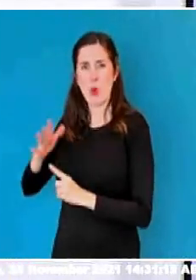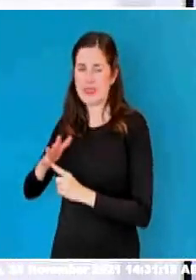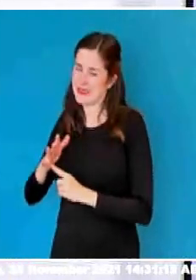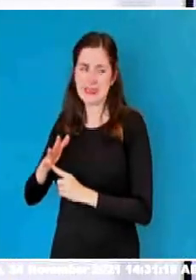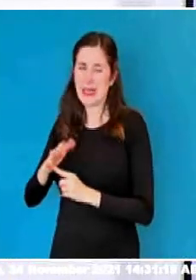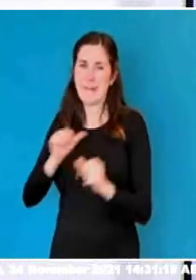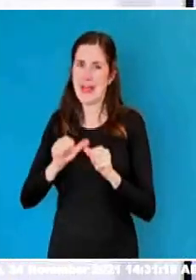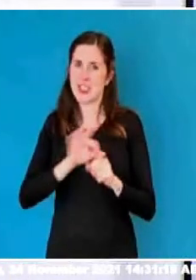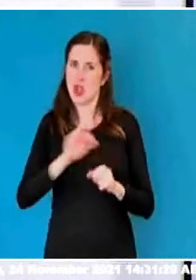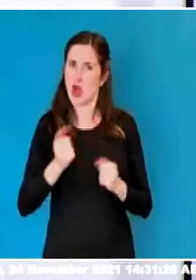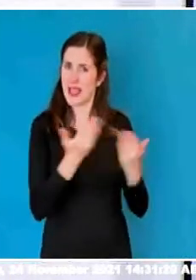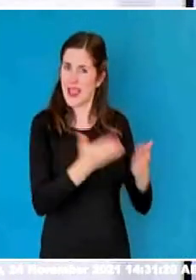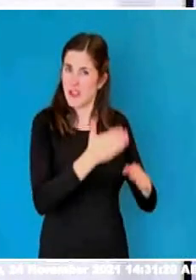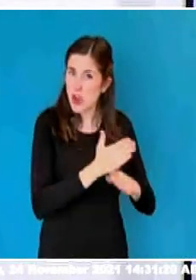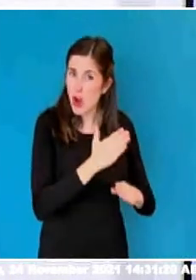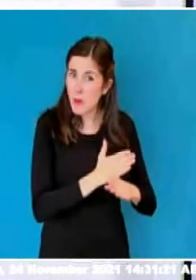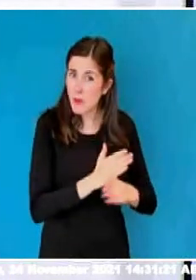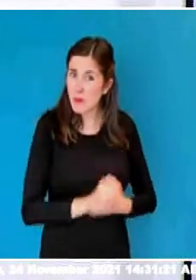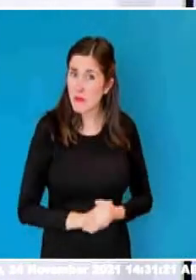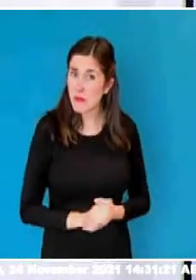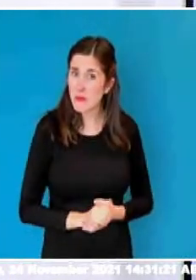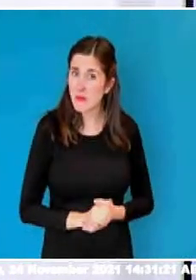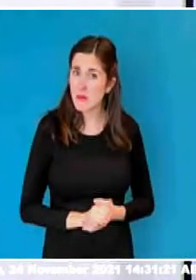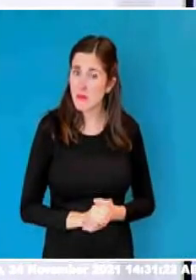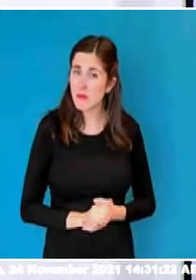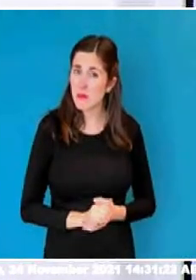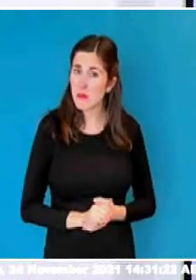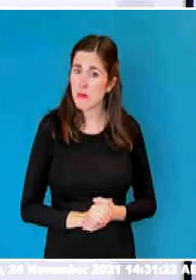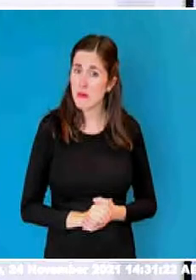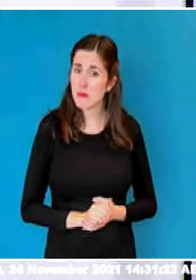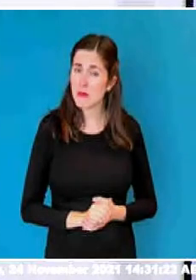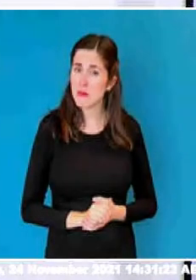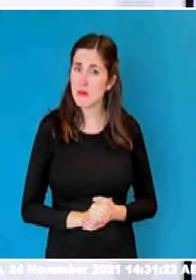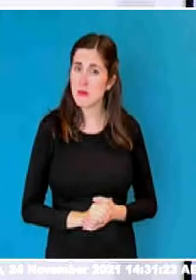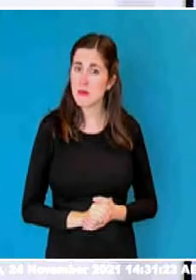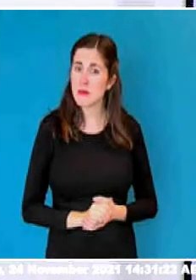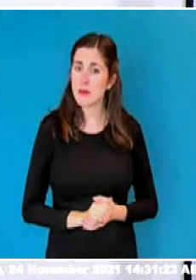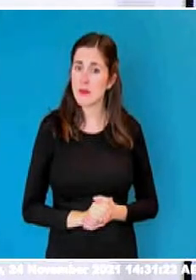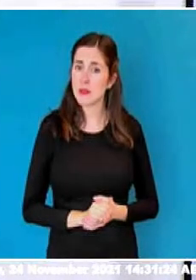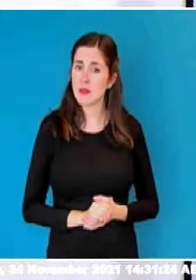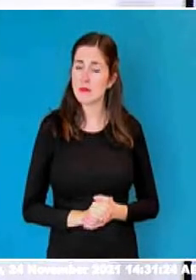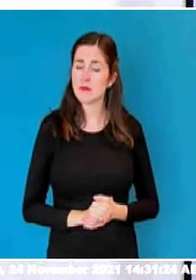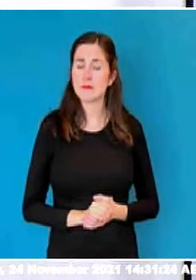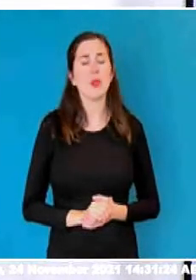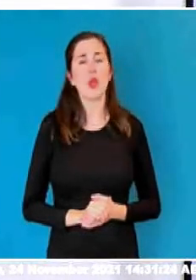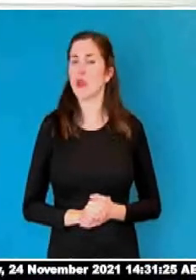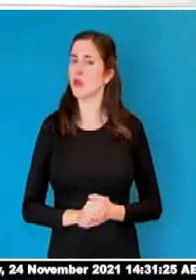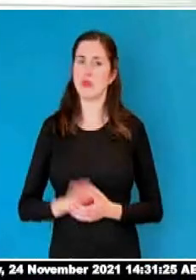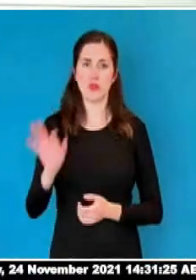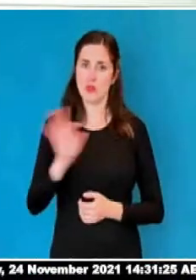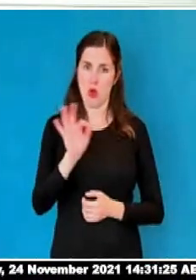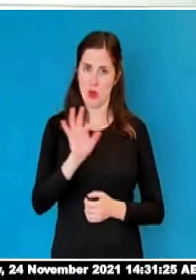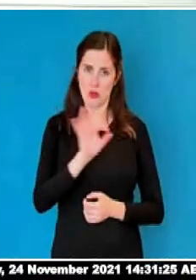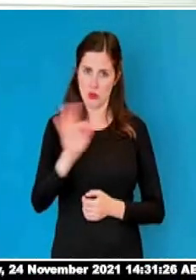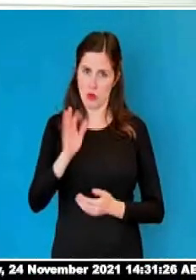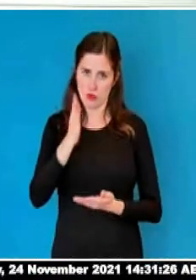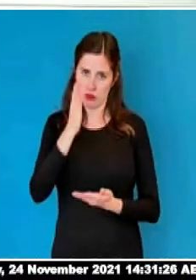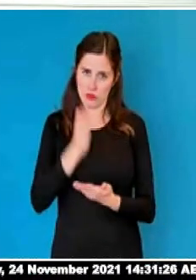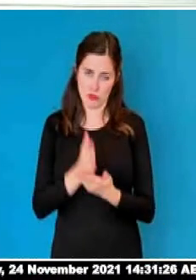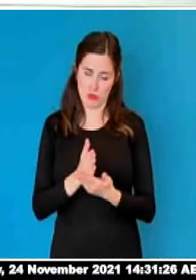disability? MS BAXTER: Ms Eastman, no, that is not what I am saying in my statement.